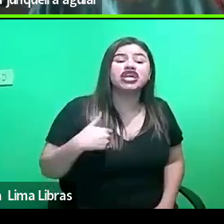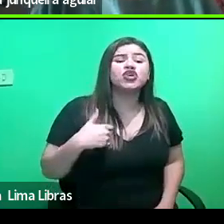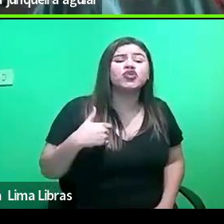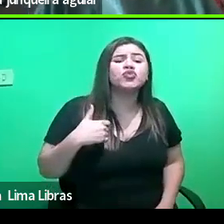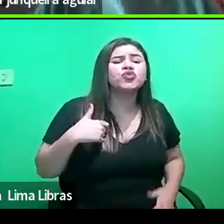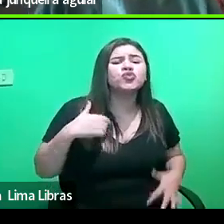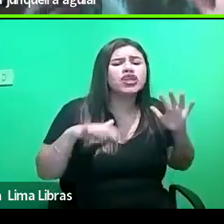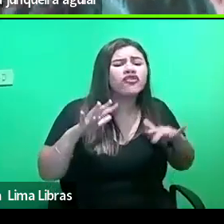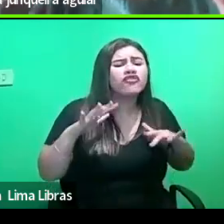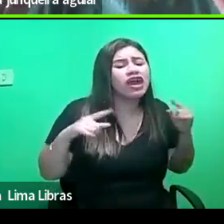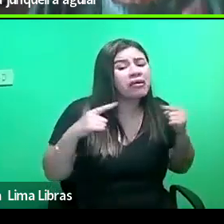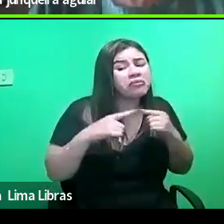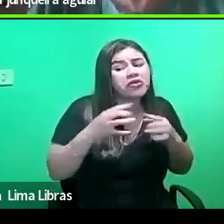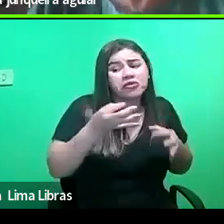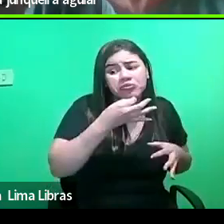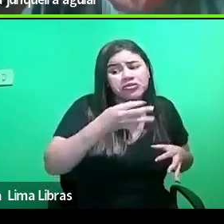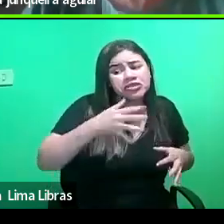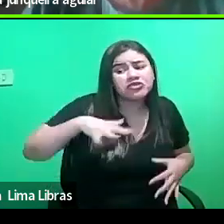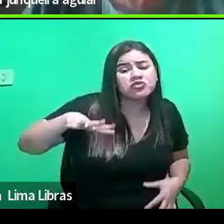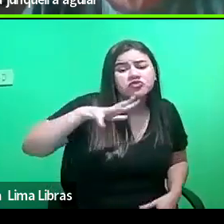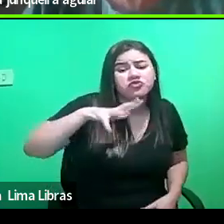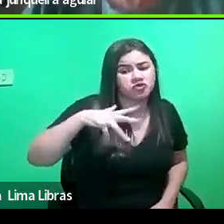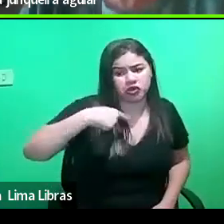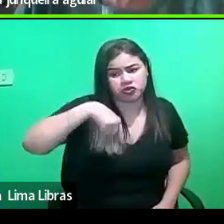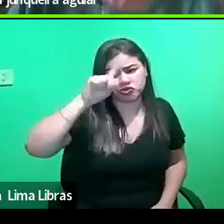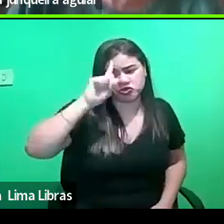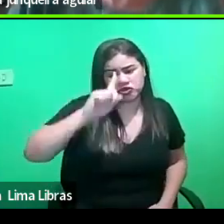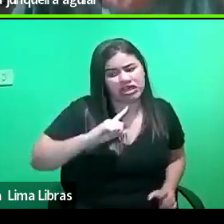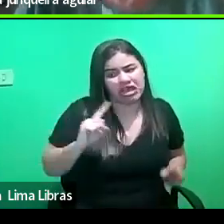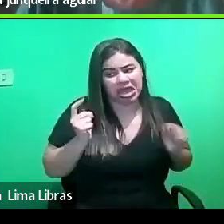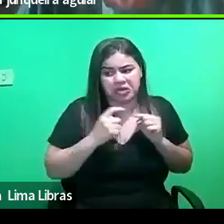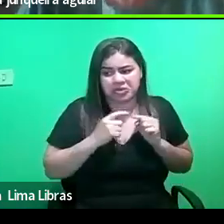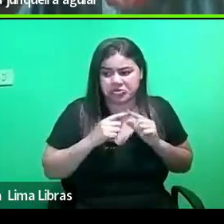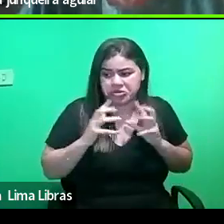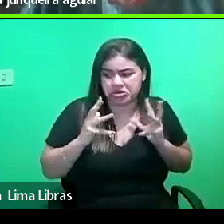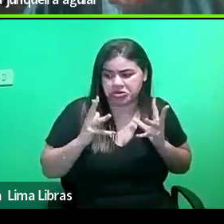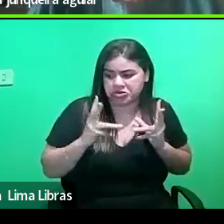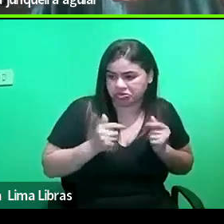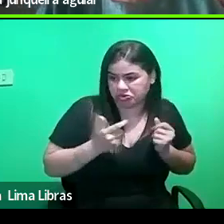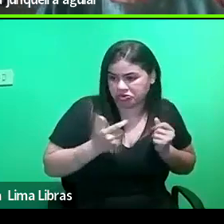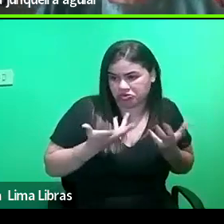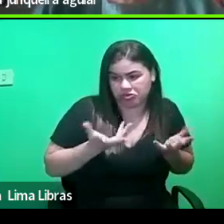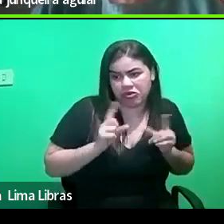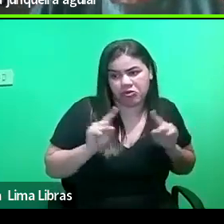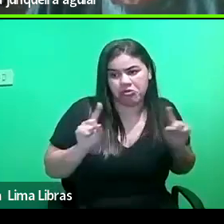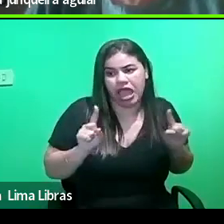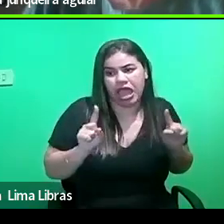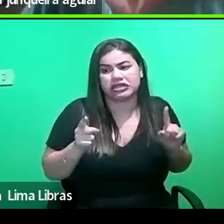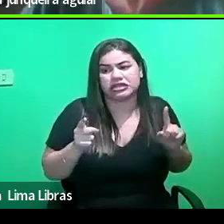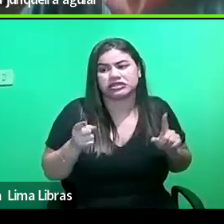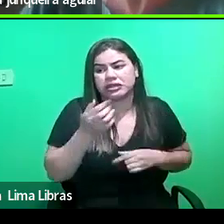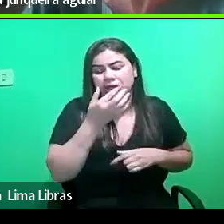*lang* 54 that's okay *lang* 54 that's okay,